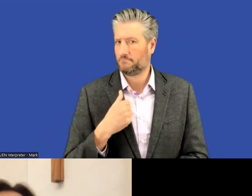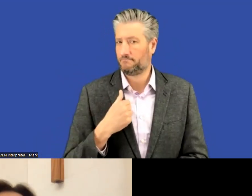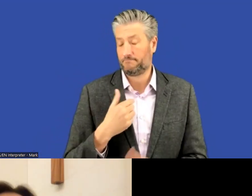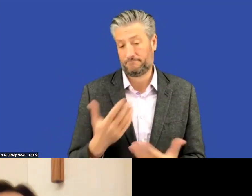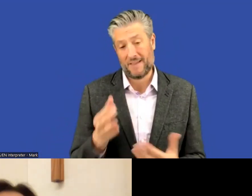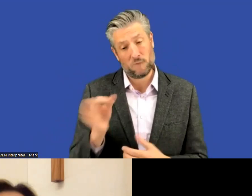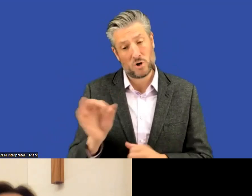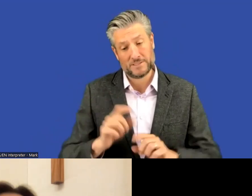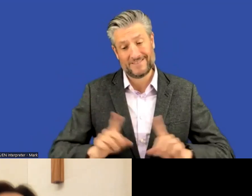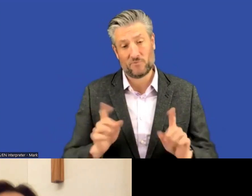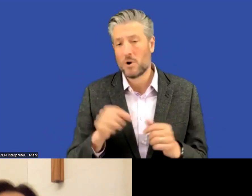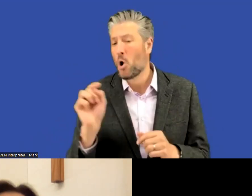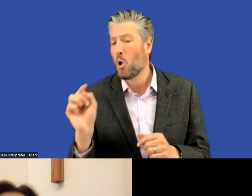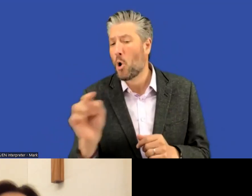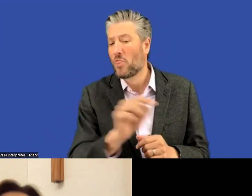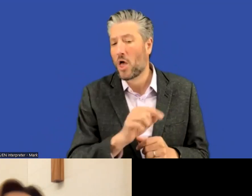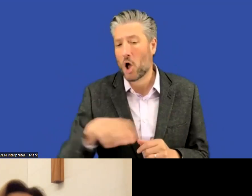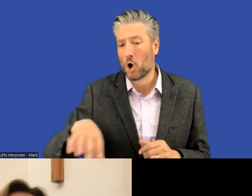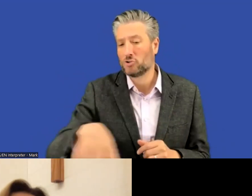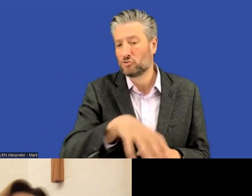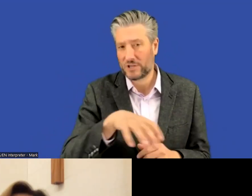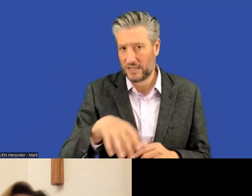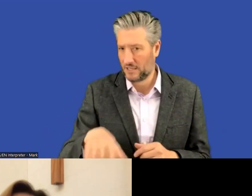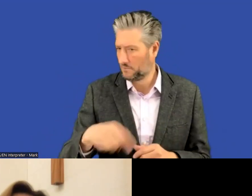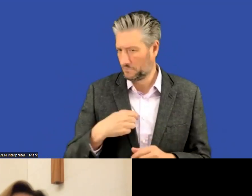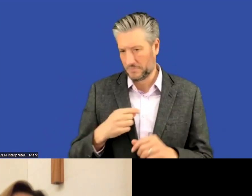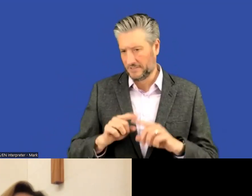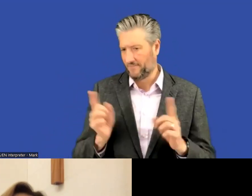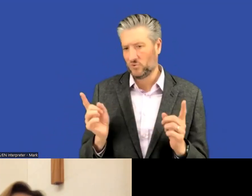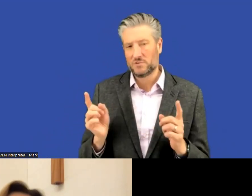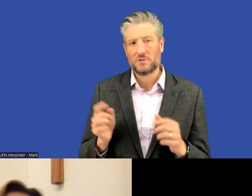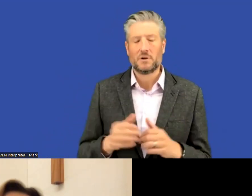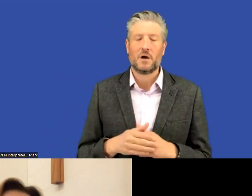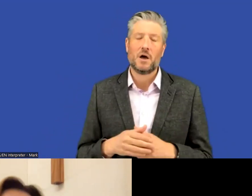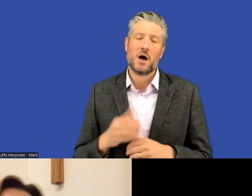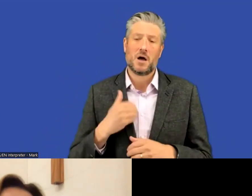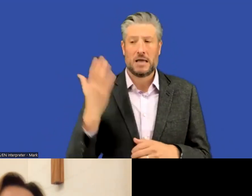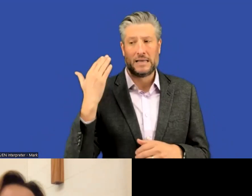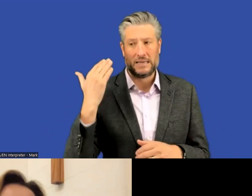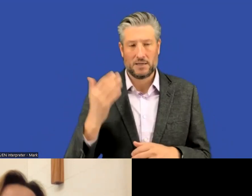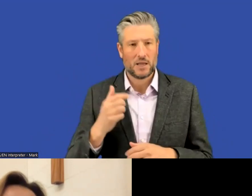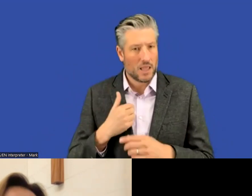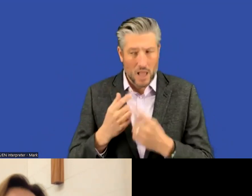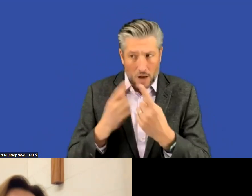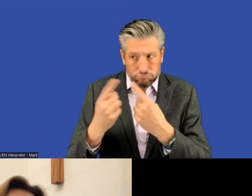I had a discussion with a professor at a university in the U.S. They